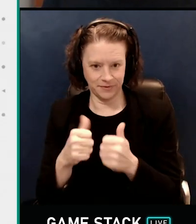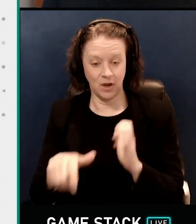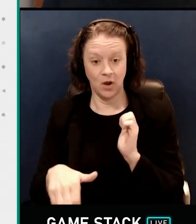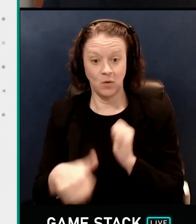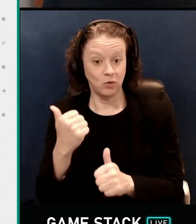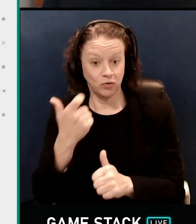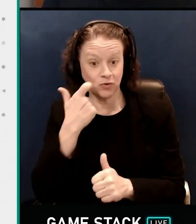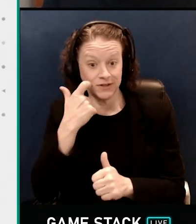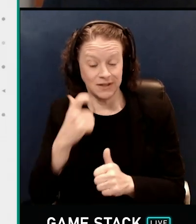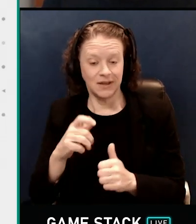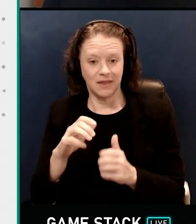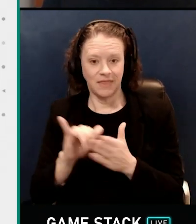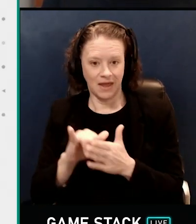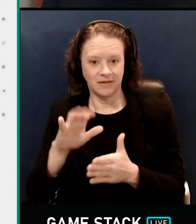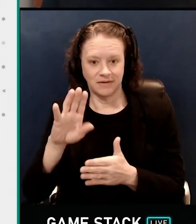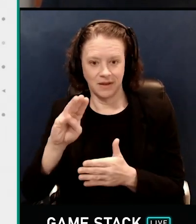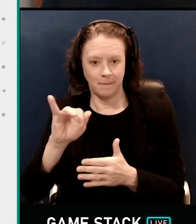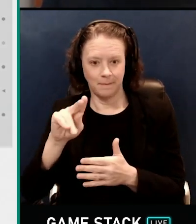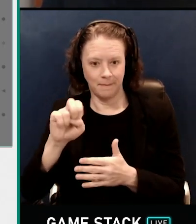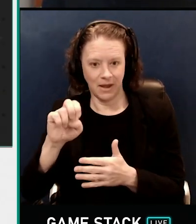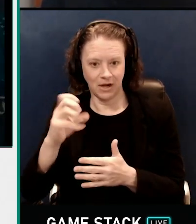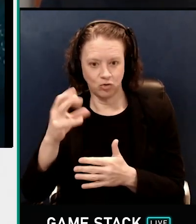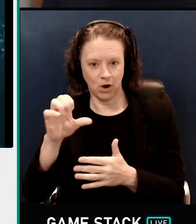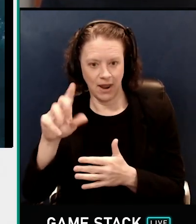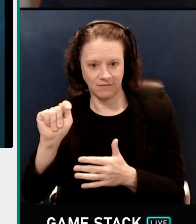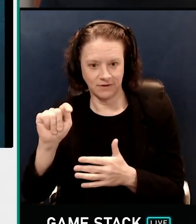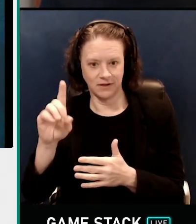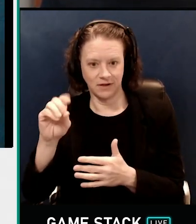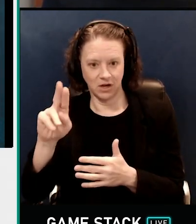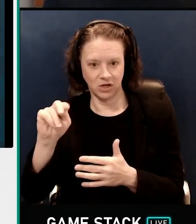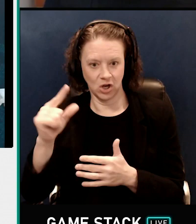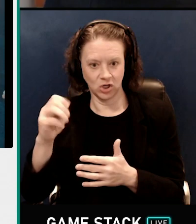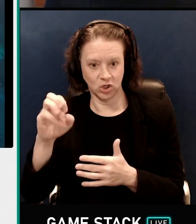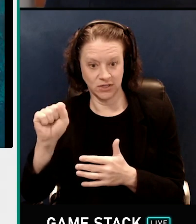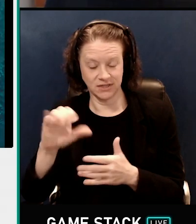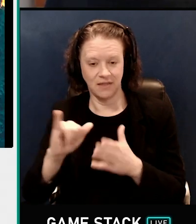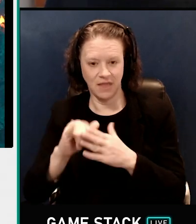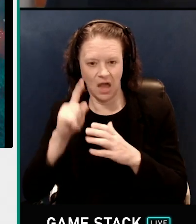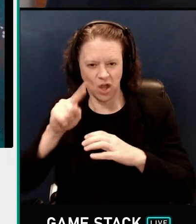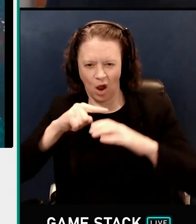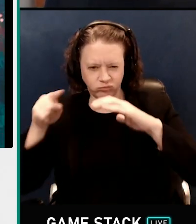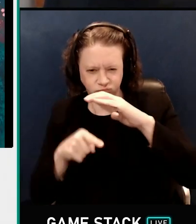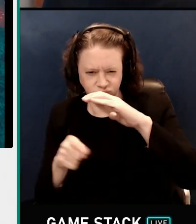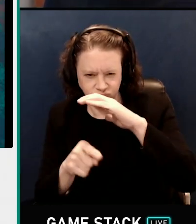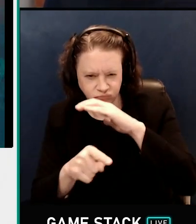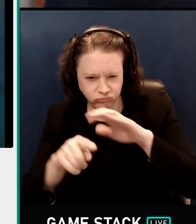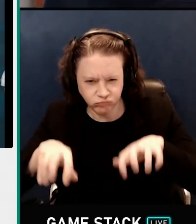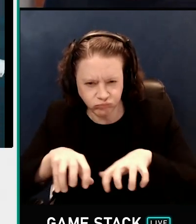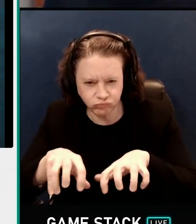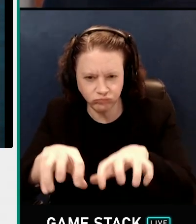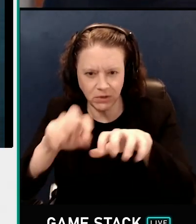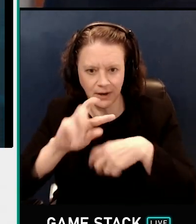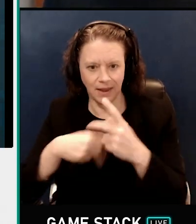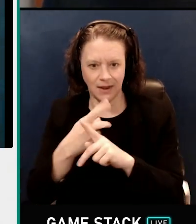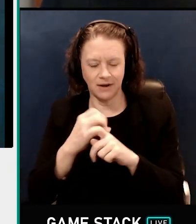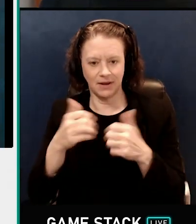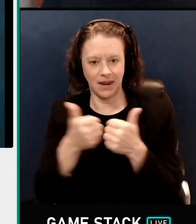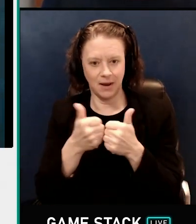Wiles Minecraft Dungeons. Which of course Minecraft Dungeons is a dungeon crawler, so it's a very different style of game to the